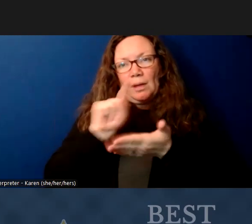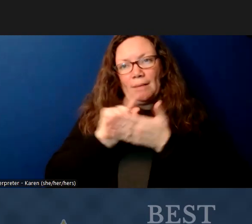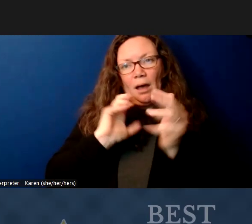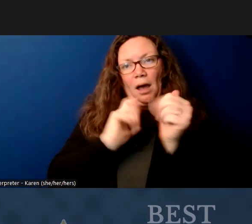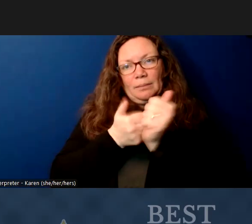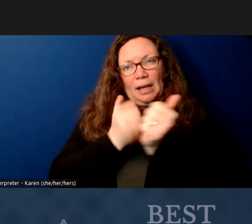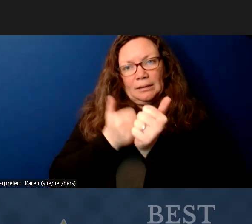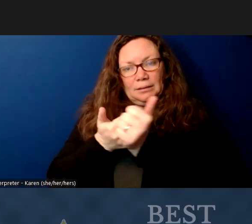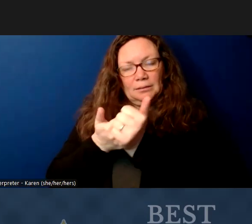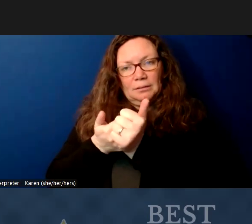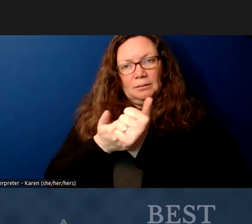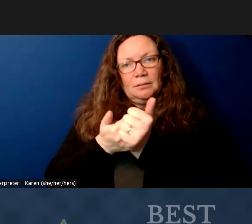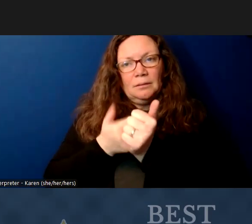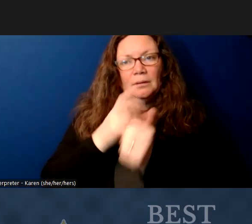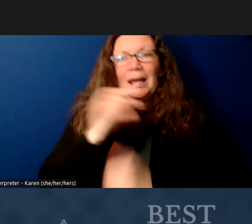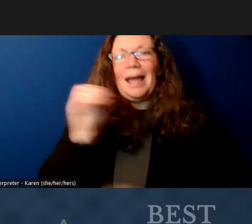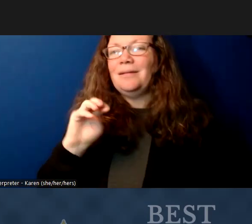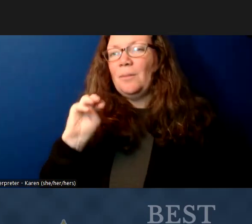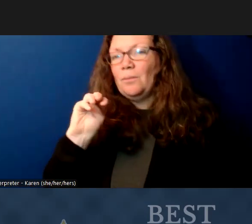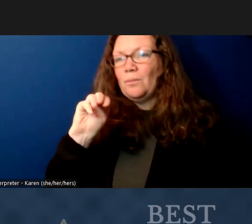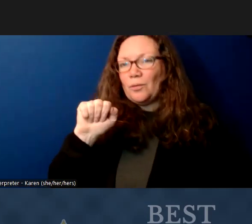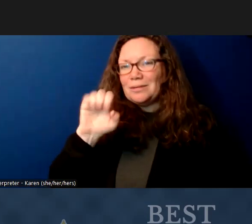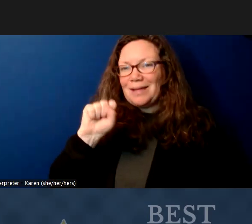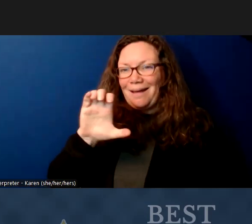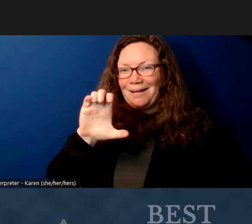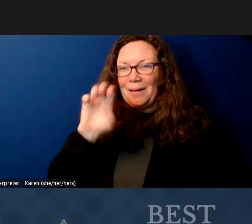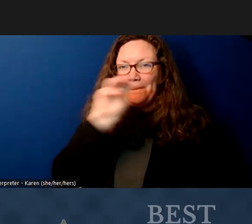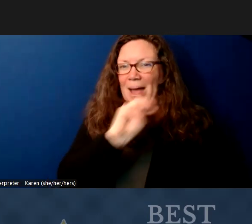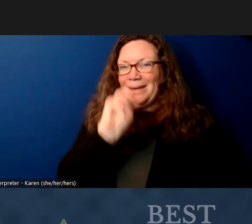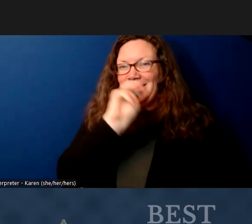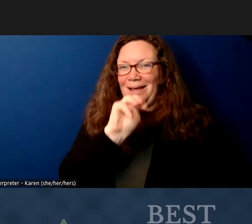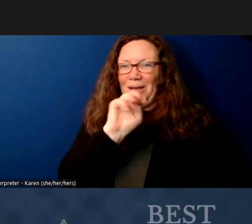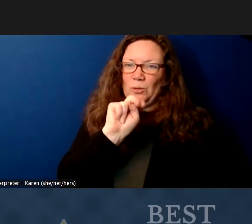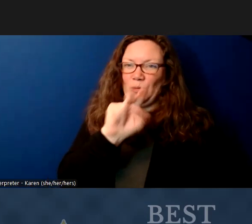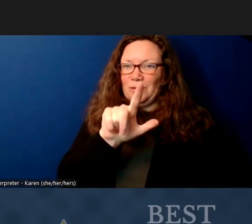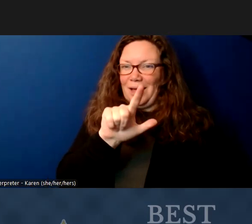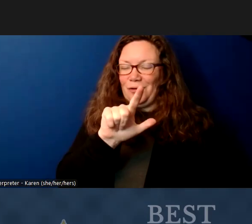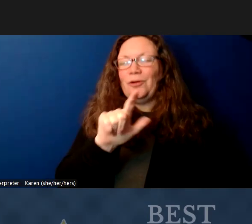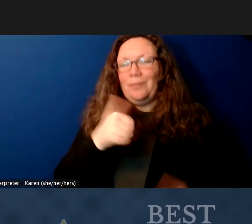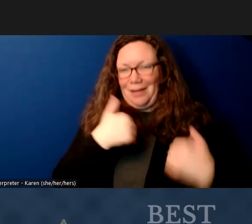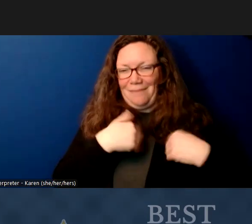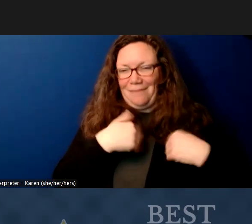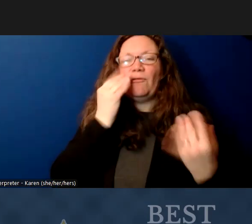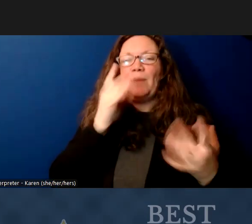shared on the Mosaic Monday newsletter. Also be able to use mosaic.